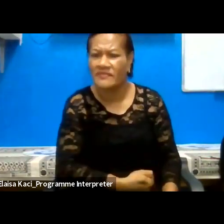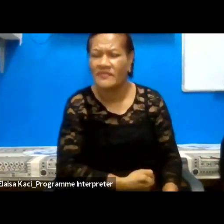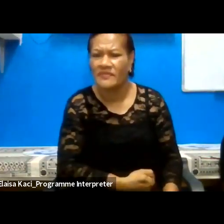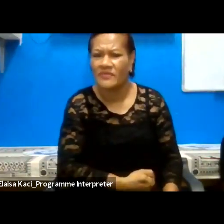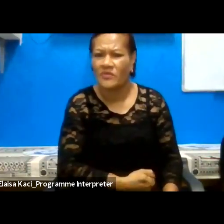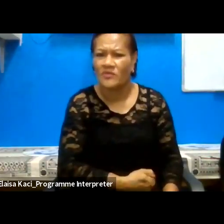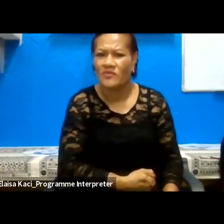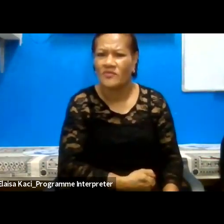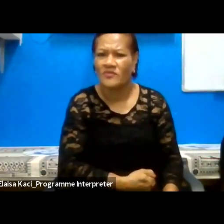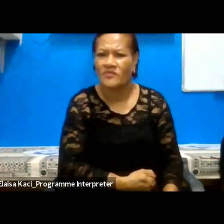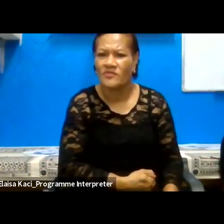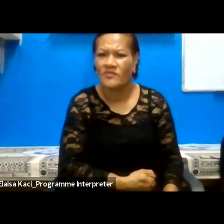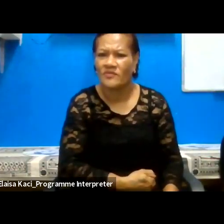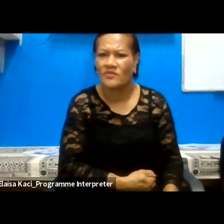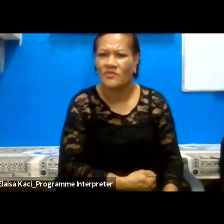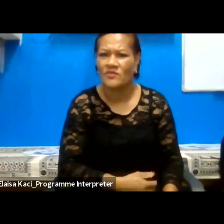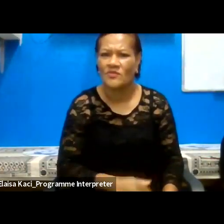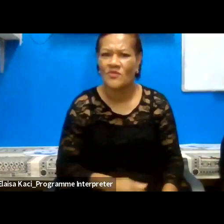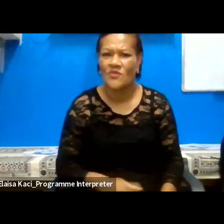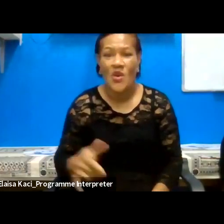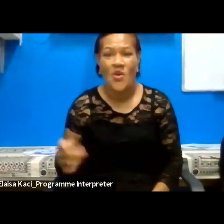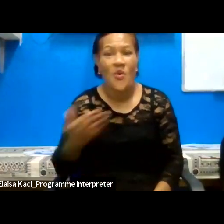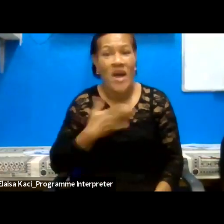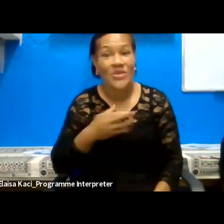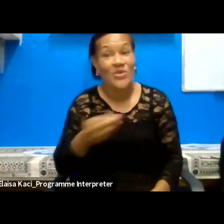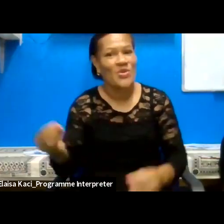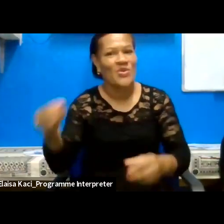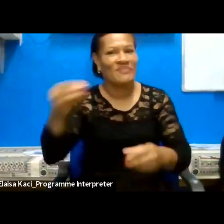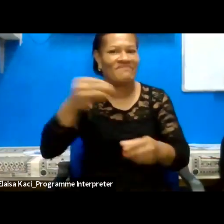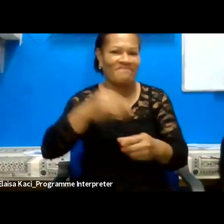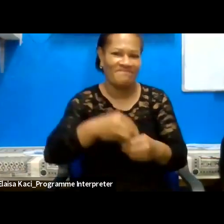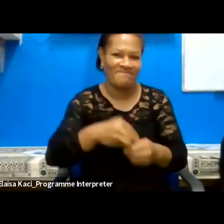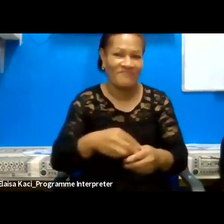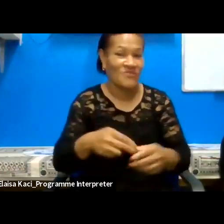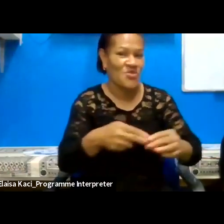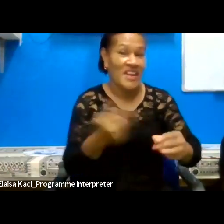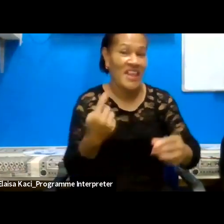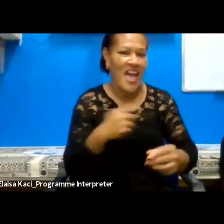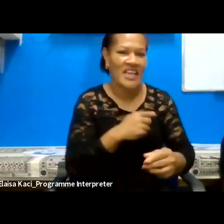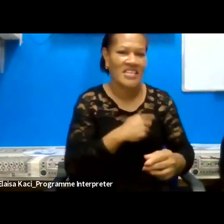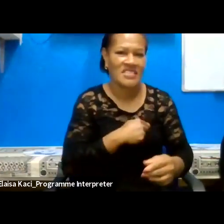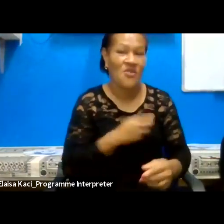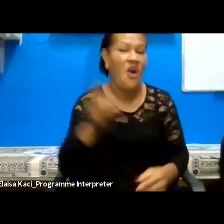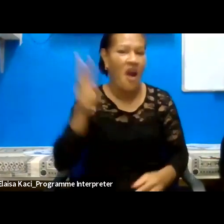thanks to the LSS sister School